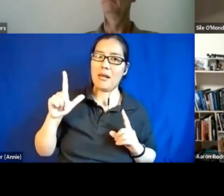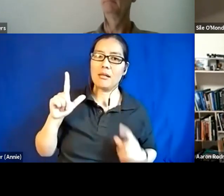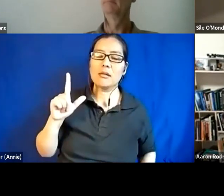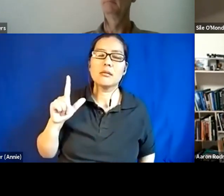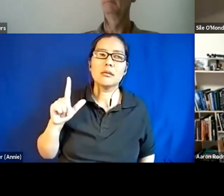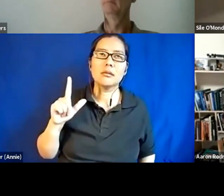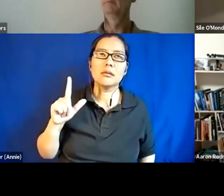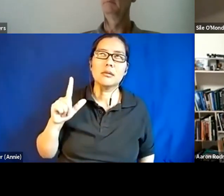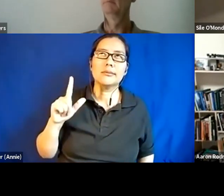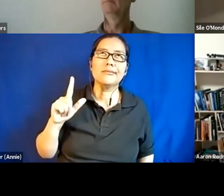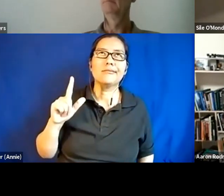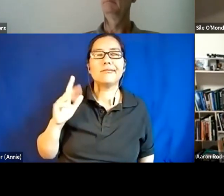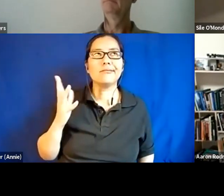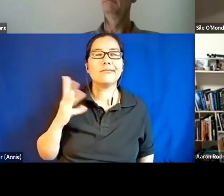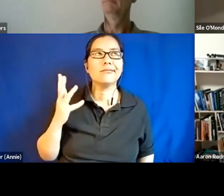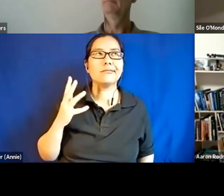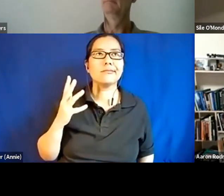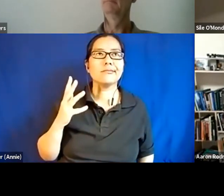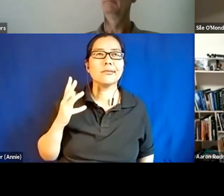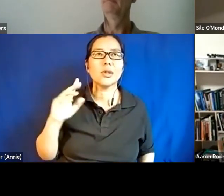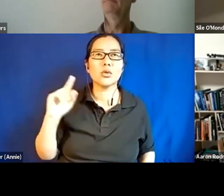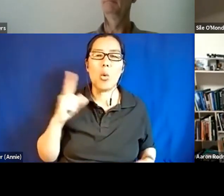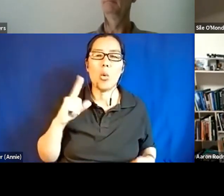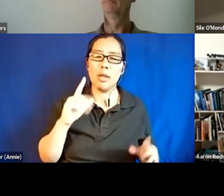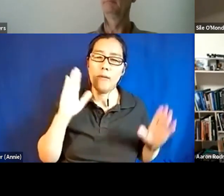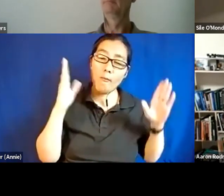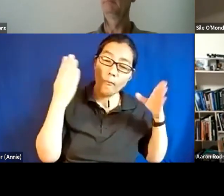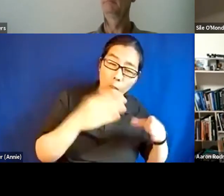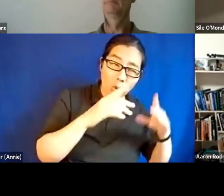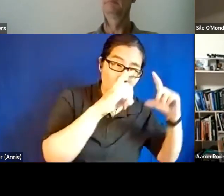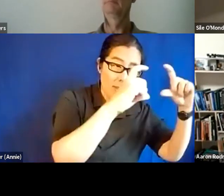granularity of the panel? Or does it go deeper? Does it go